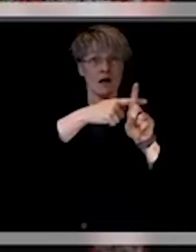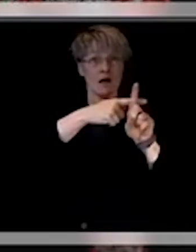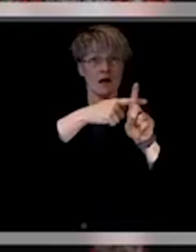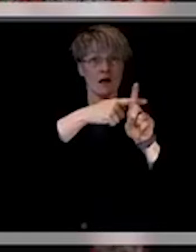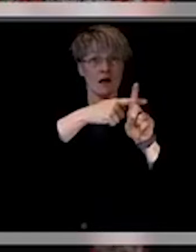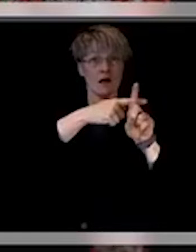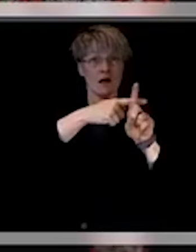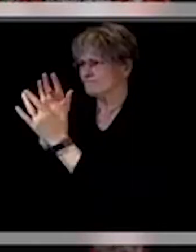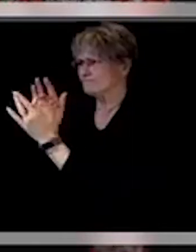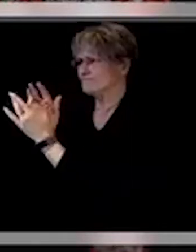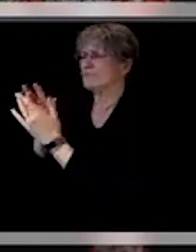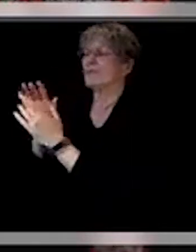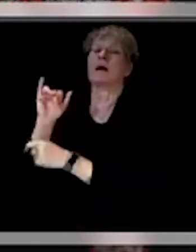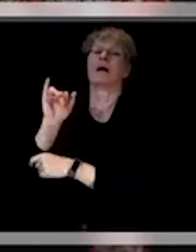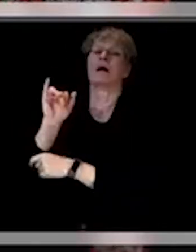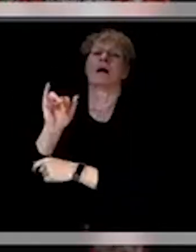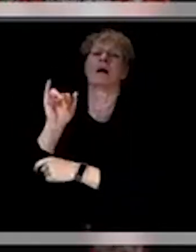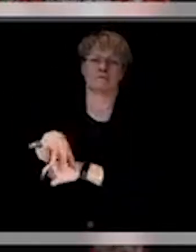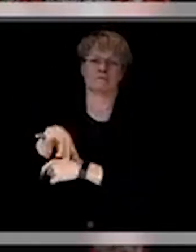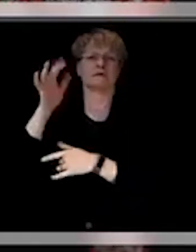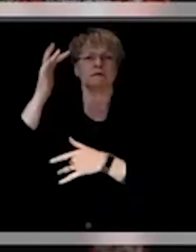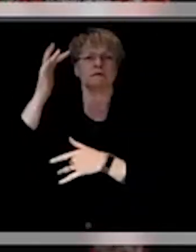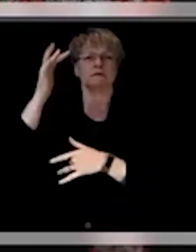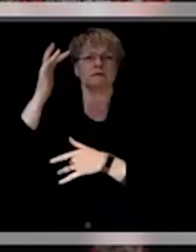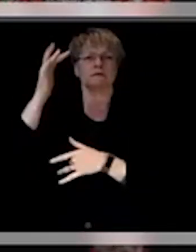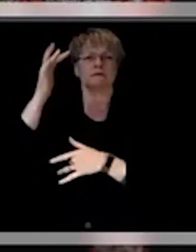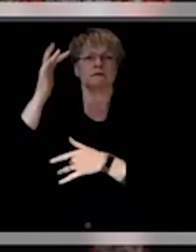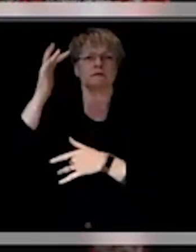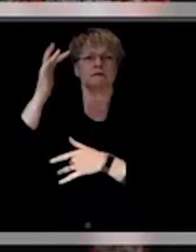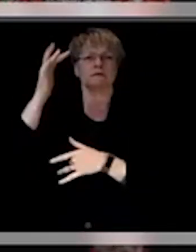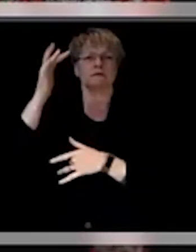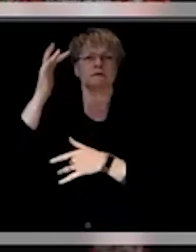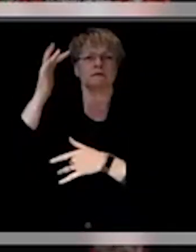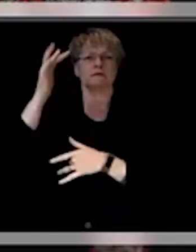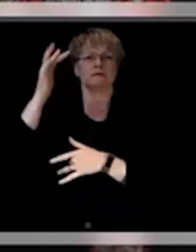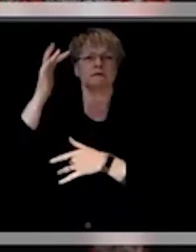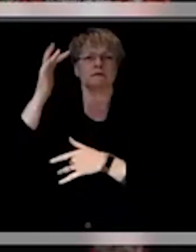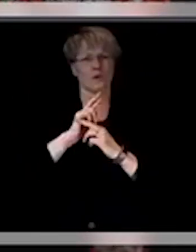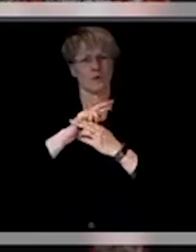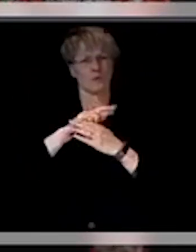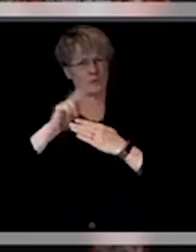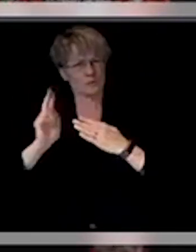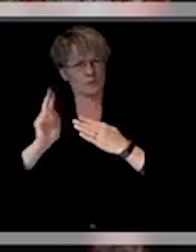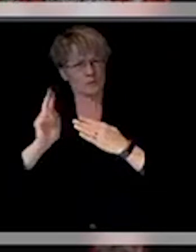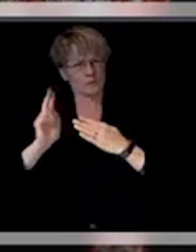So, part of this is skewed, because we're identifying more cases among the original